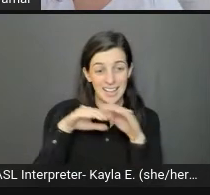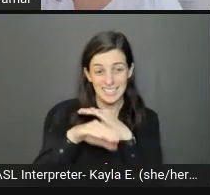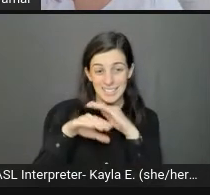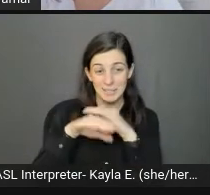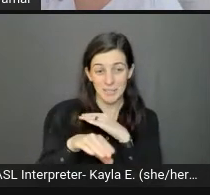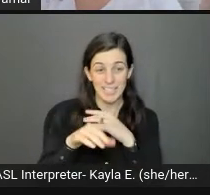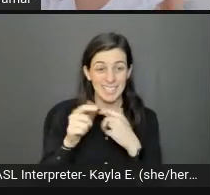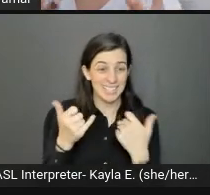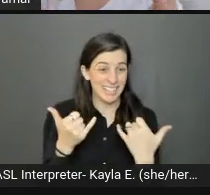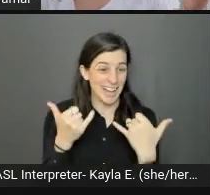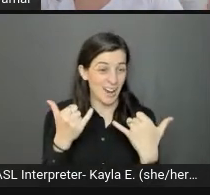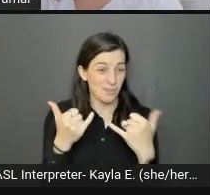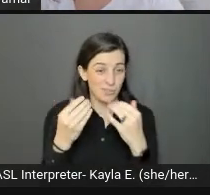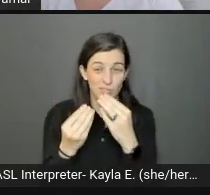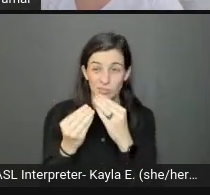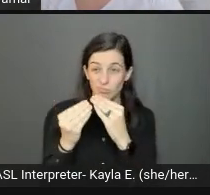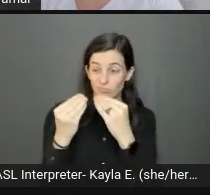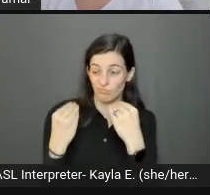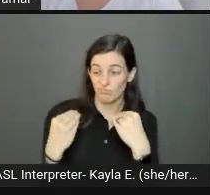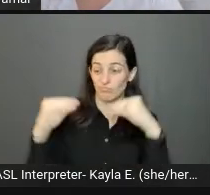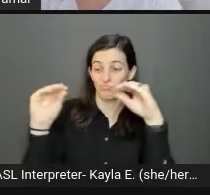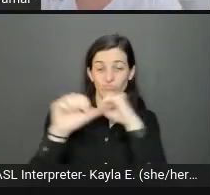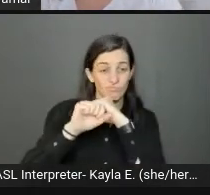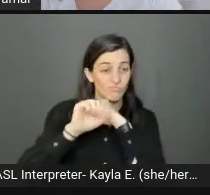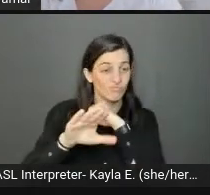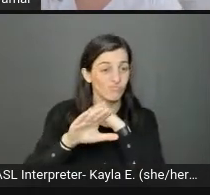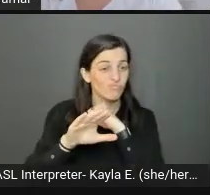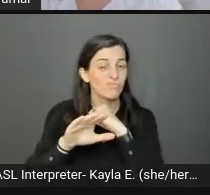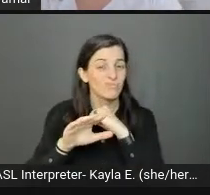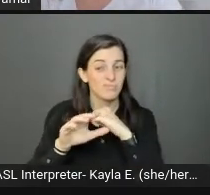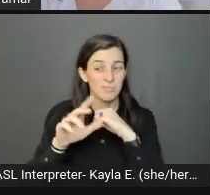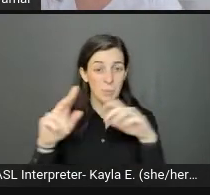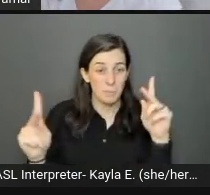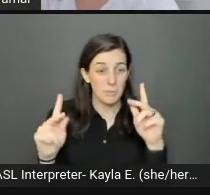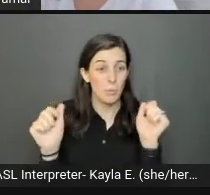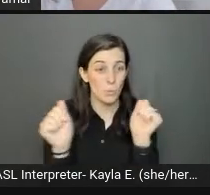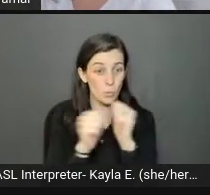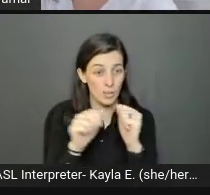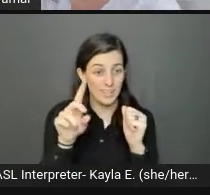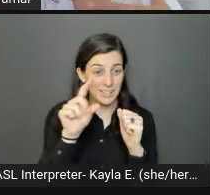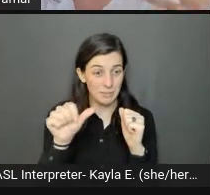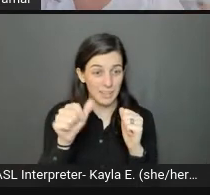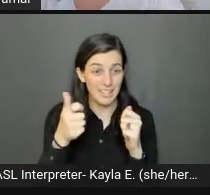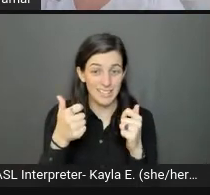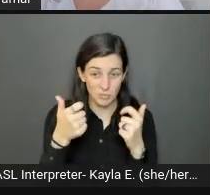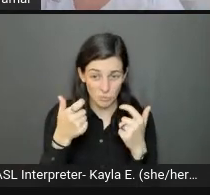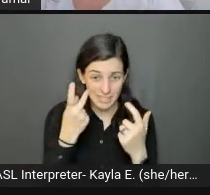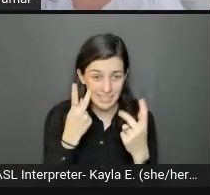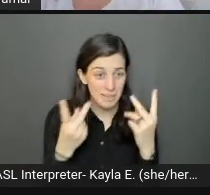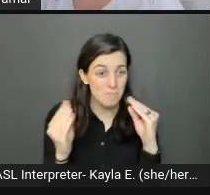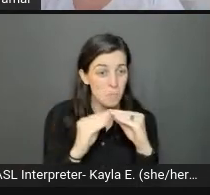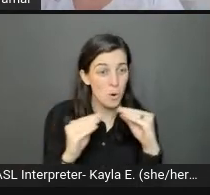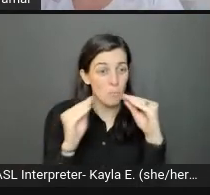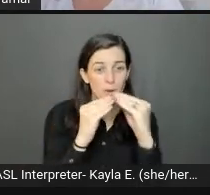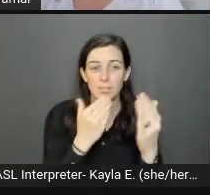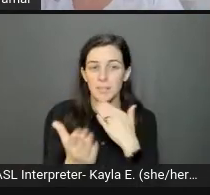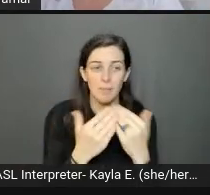or the population of people with disabilities is a growing population, whether we want to believe it or not, but that's reality.